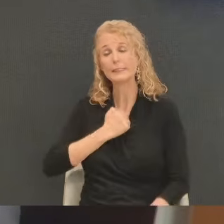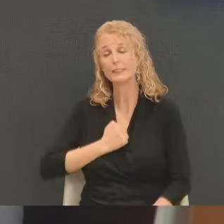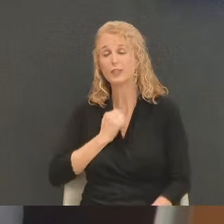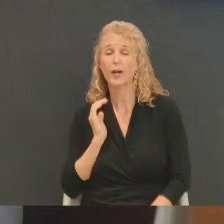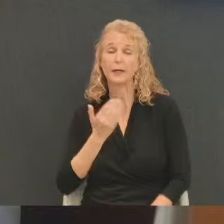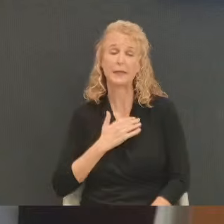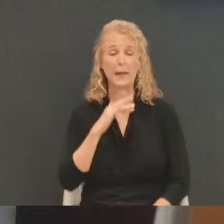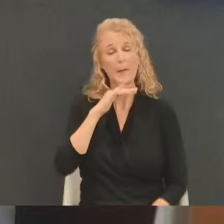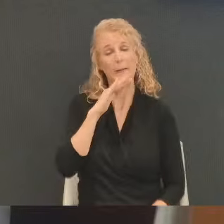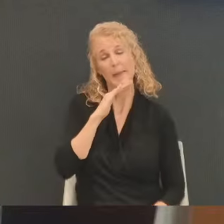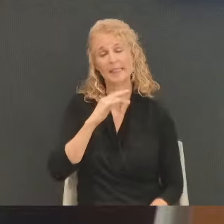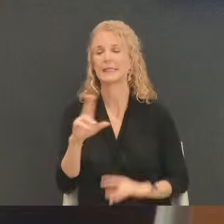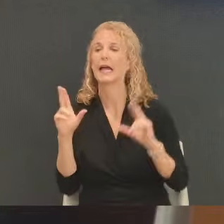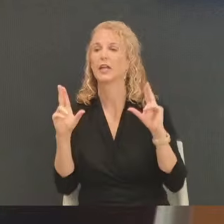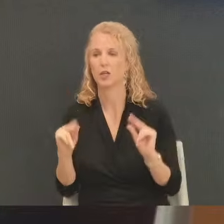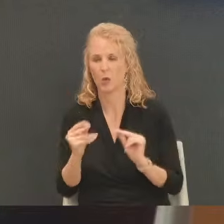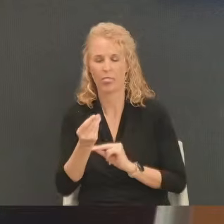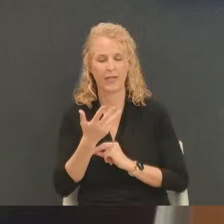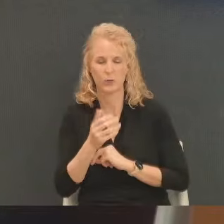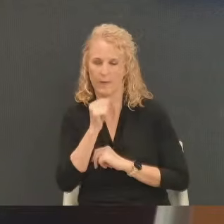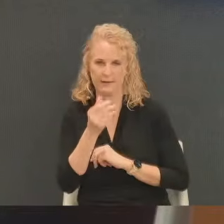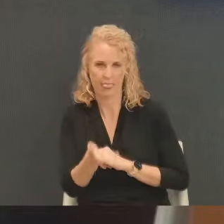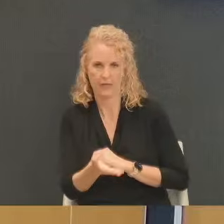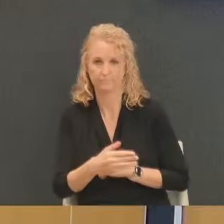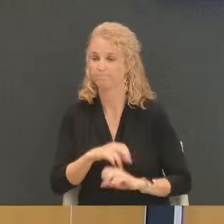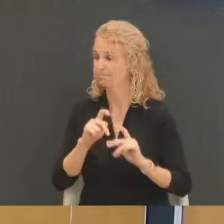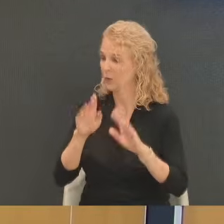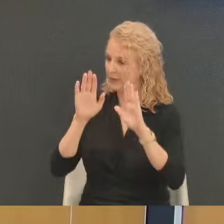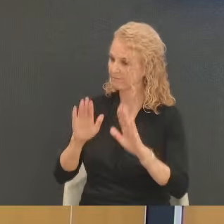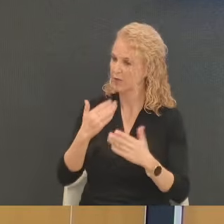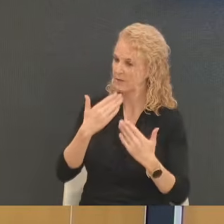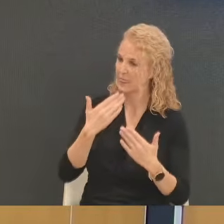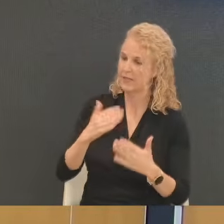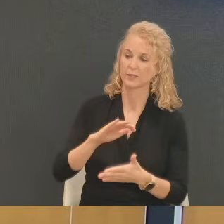uh, that is the assurance that I received. Okay. Thank you very much. Those are all the questions.